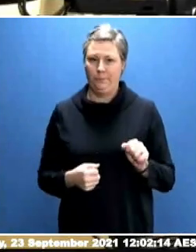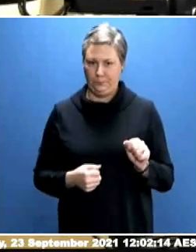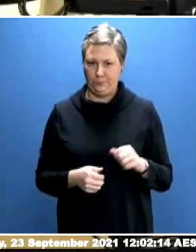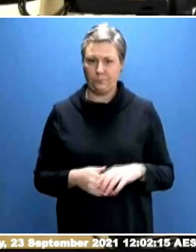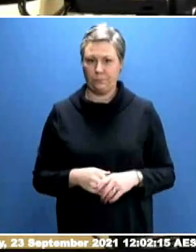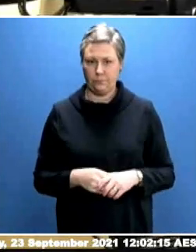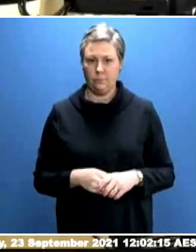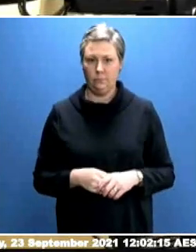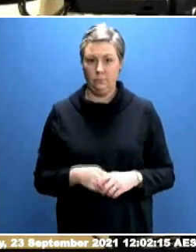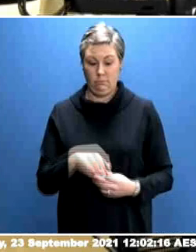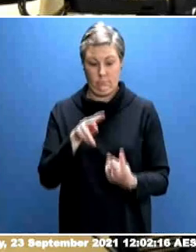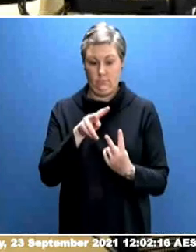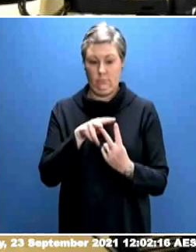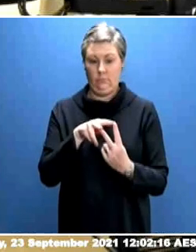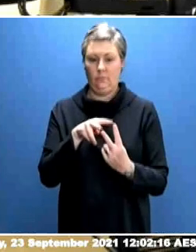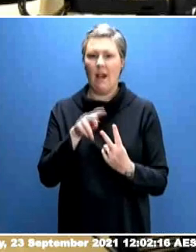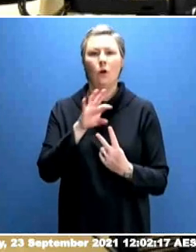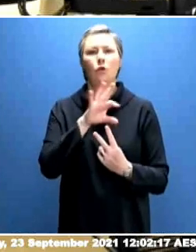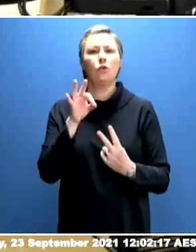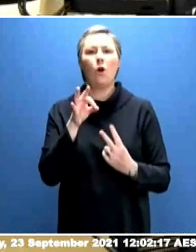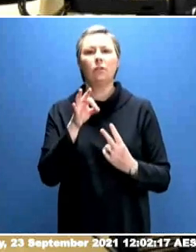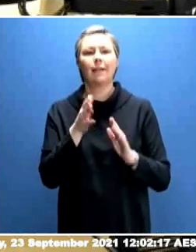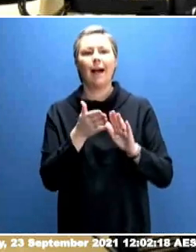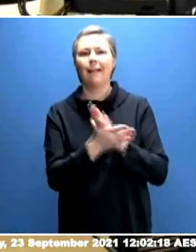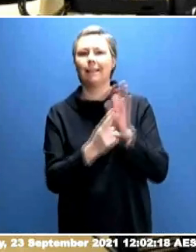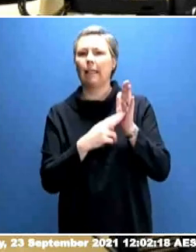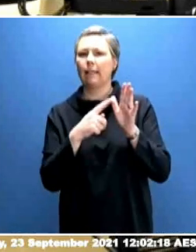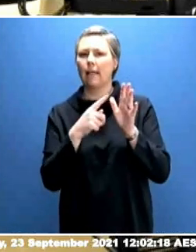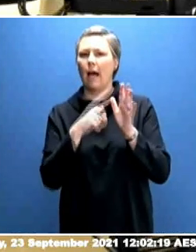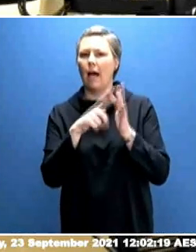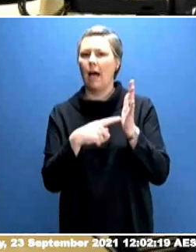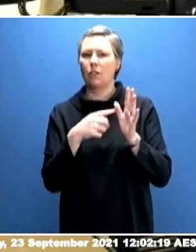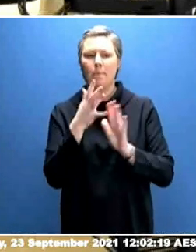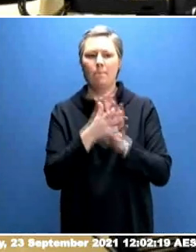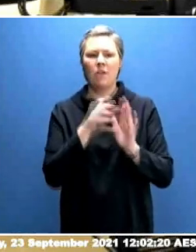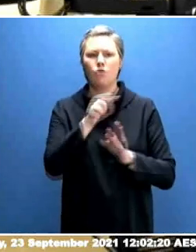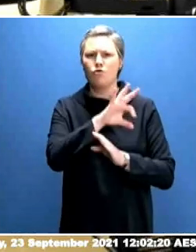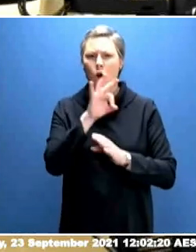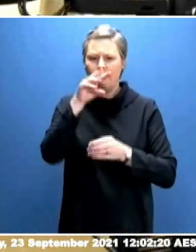And they not being NAAJA clients, you haven't had any direct involvement in their particular cases?